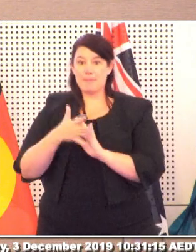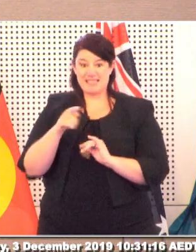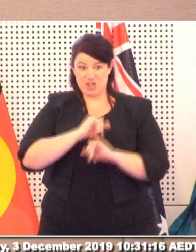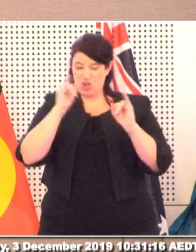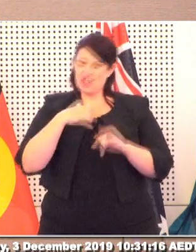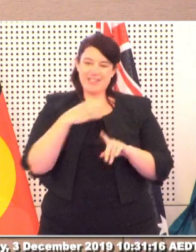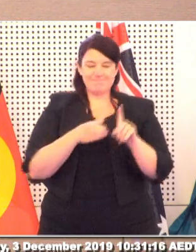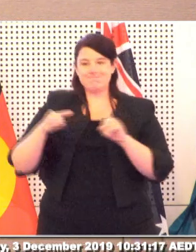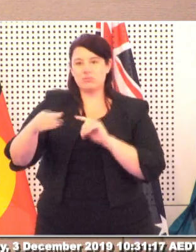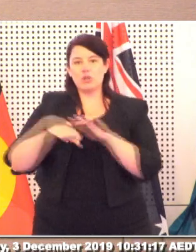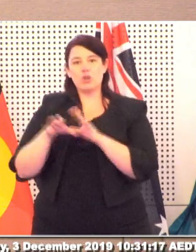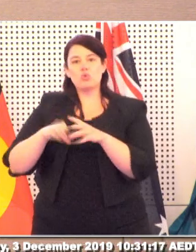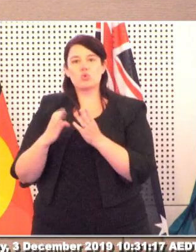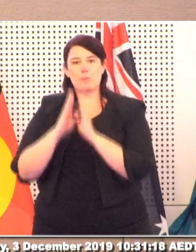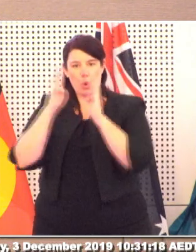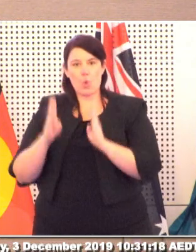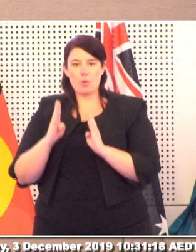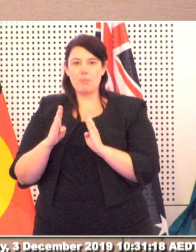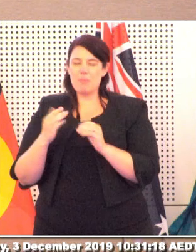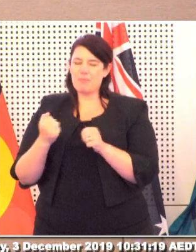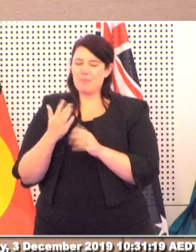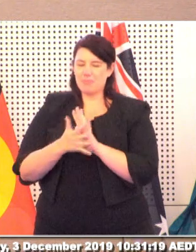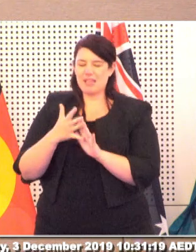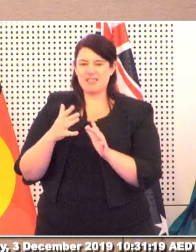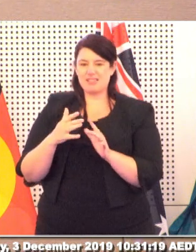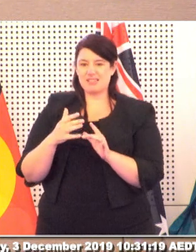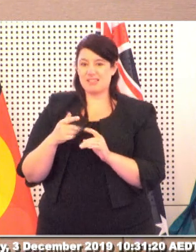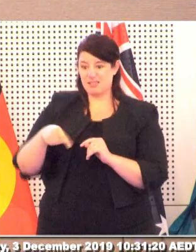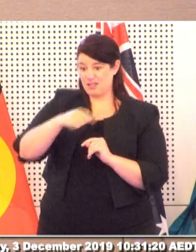and – and created problems including the incompatibility between residents who just